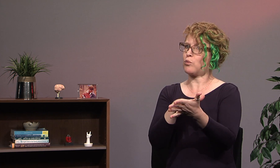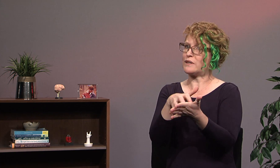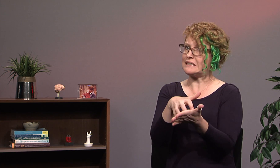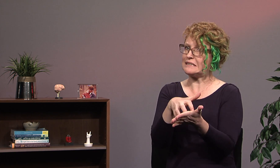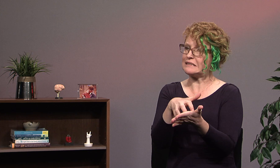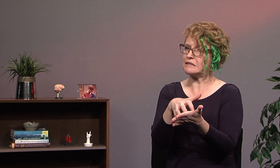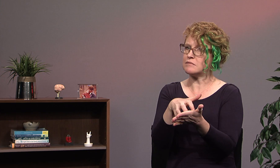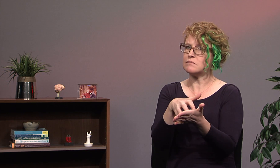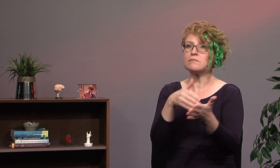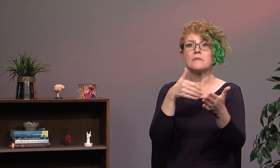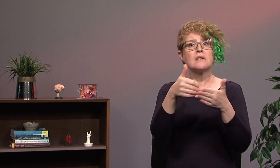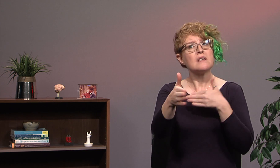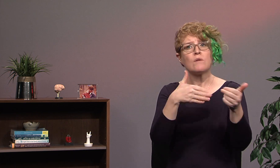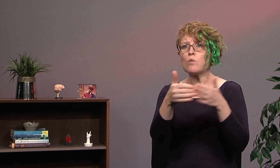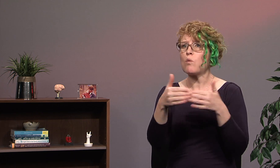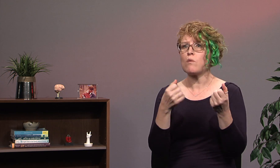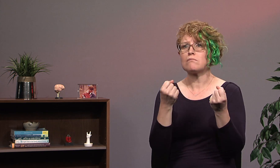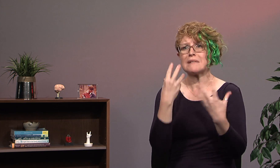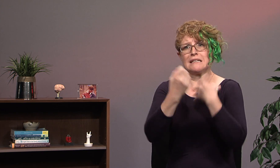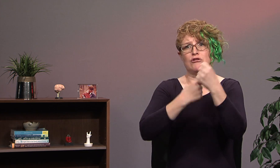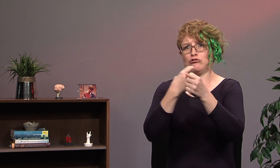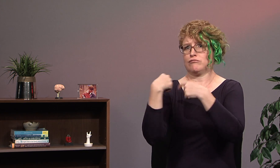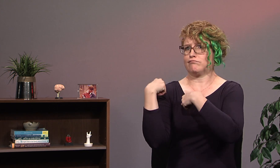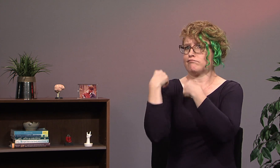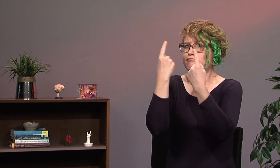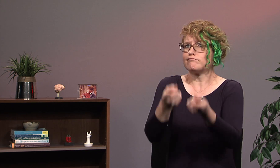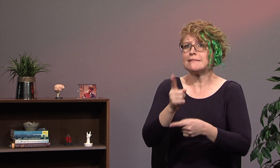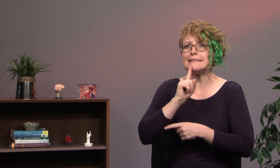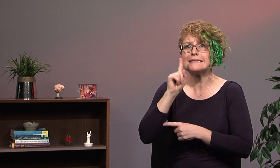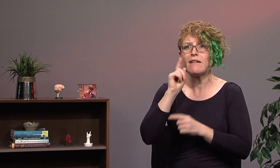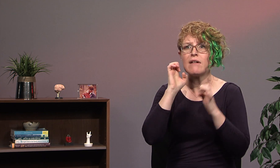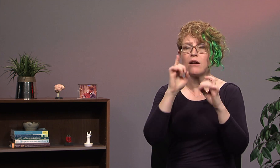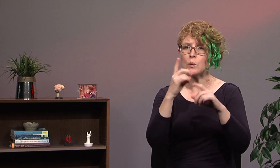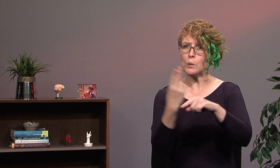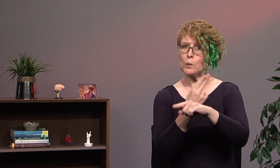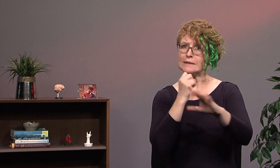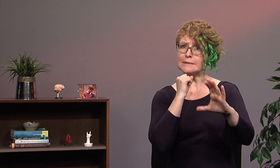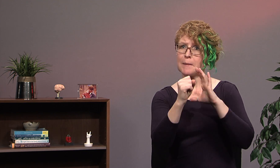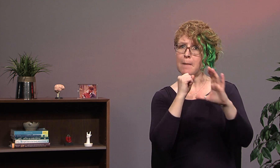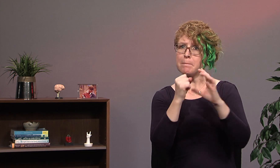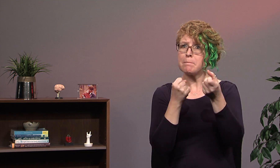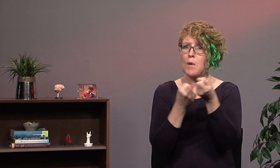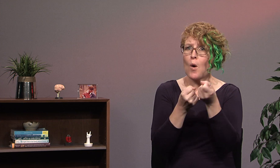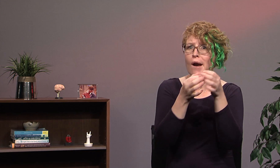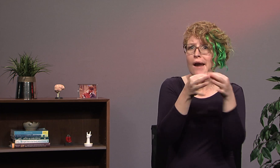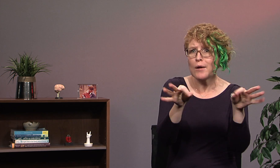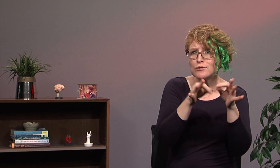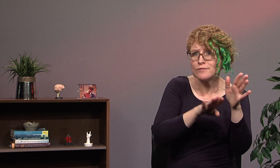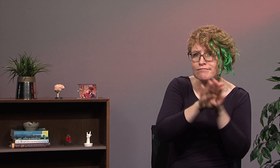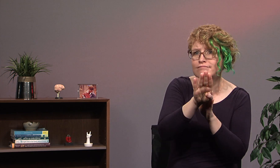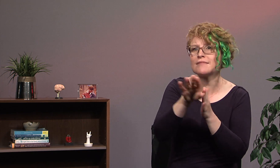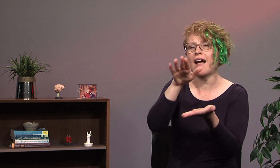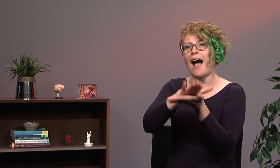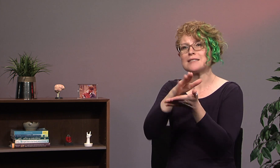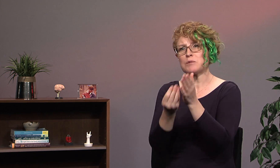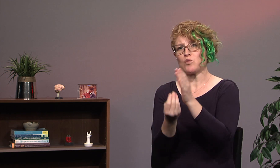children are often left with incomplete language foundations in either English or American Sign Language. Despite many years of using SimCom